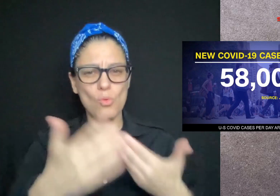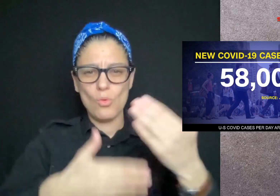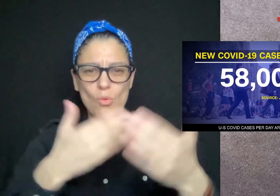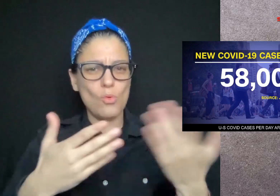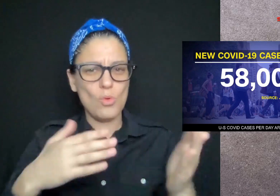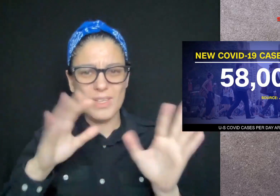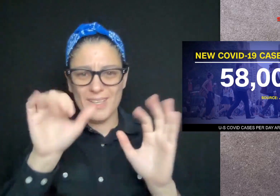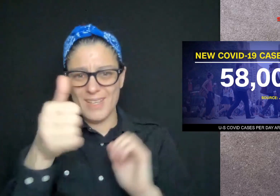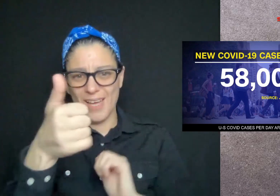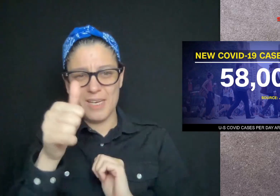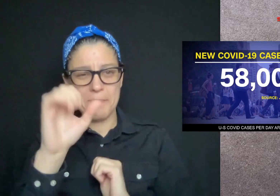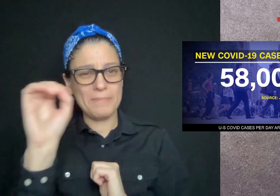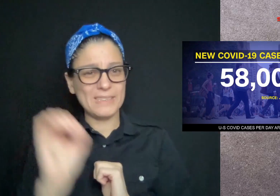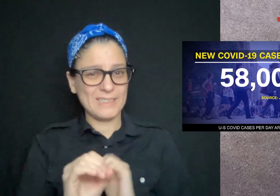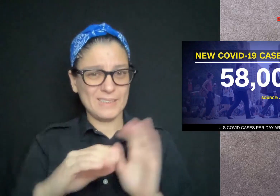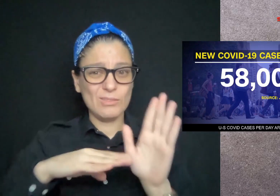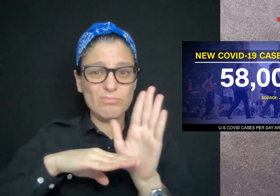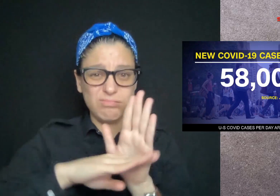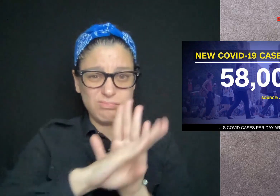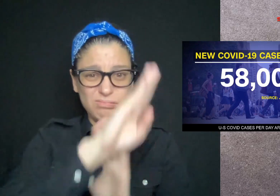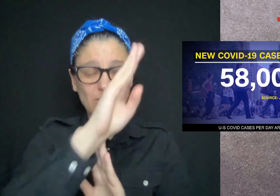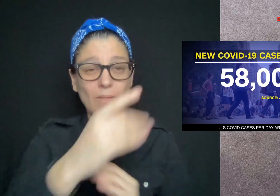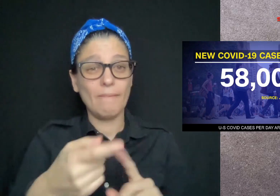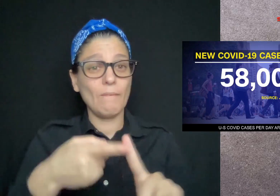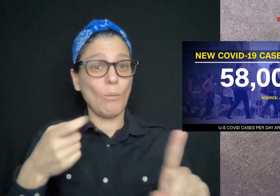that's roughly a 10 percent hike from the week before